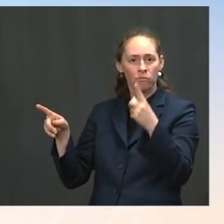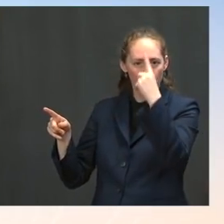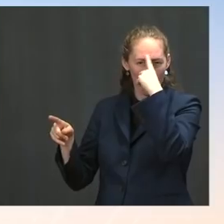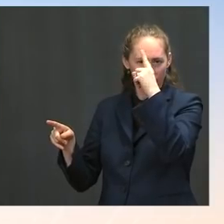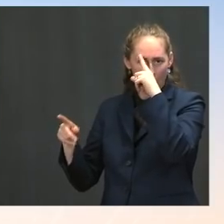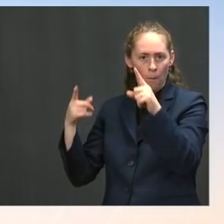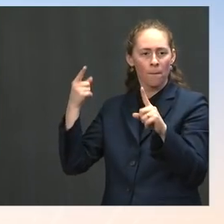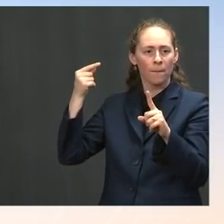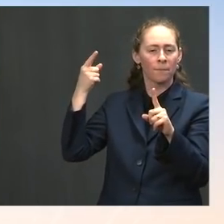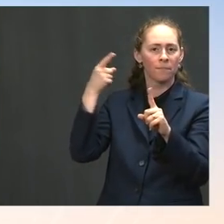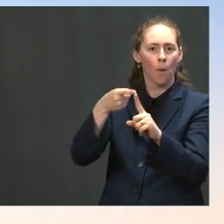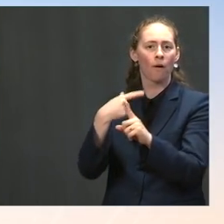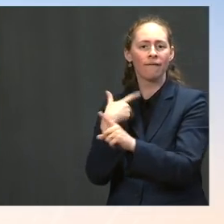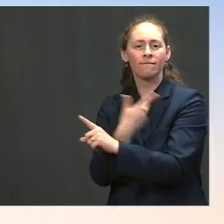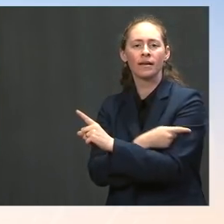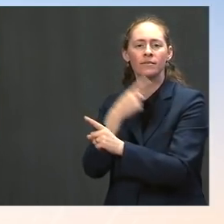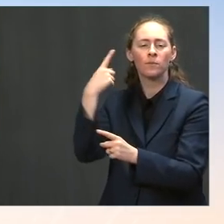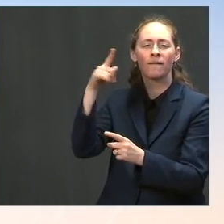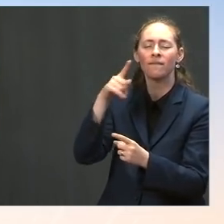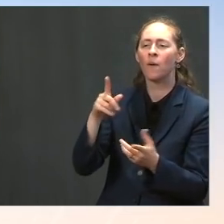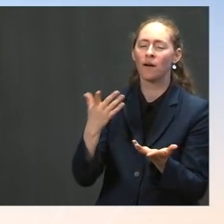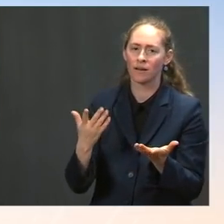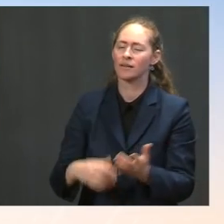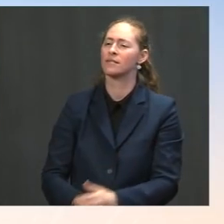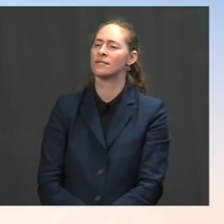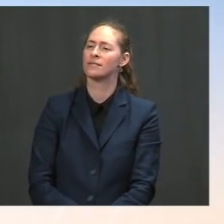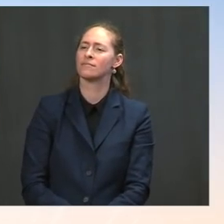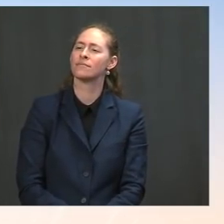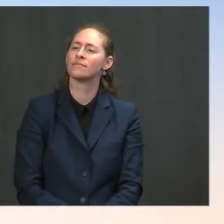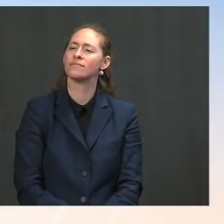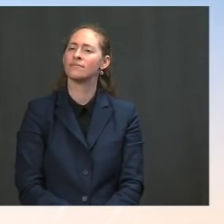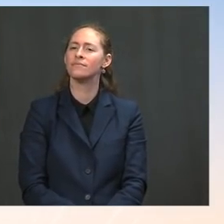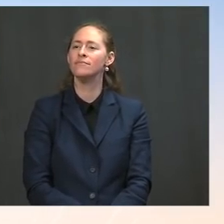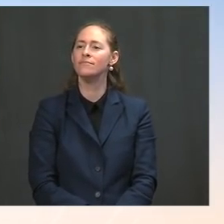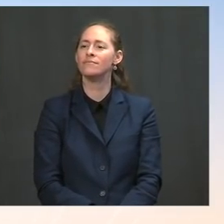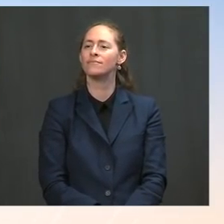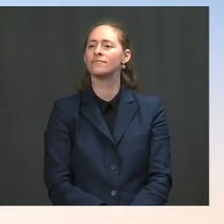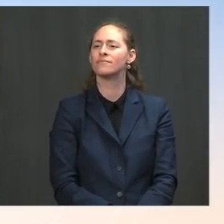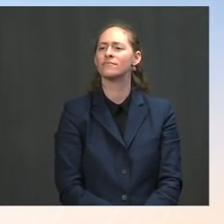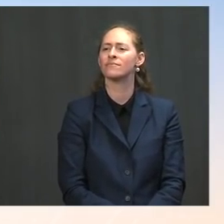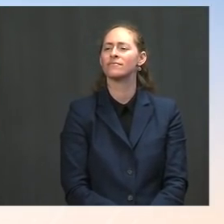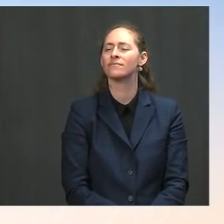Ms. Psaki: Well, I think that's a little bit of projection, to be honest. I mean, what we're seeing across the country